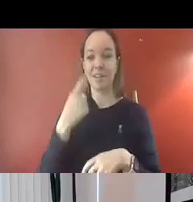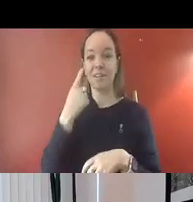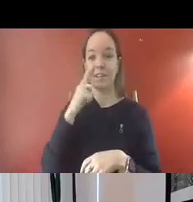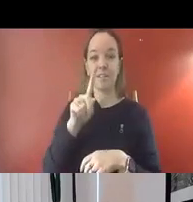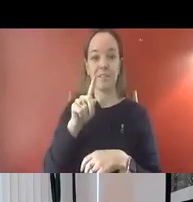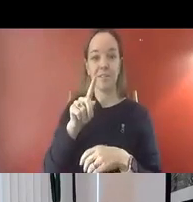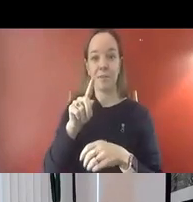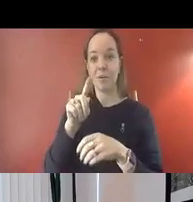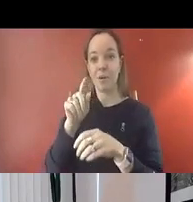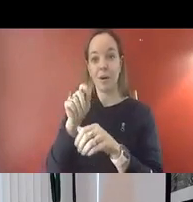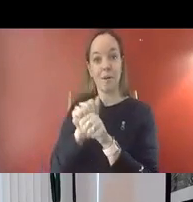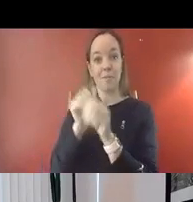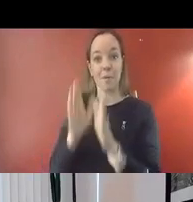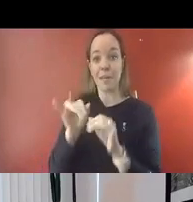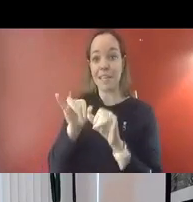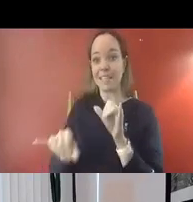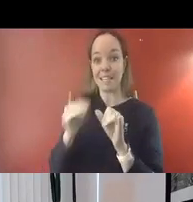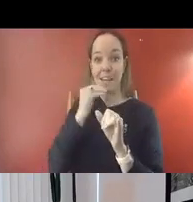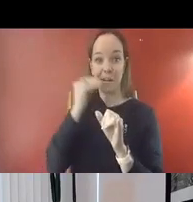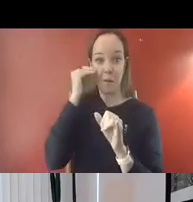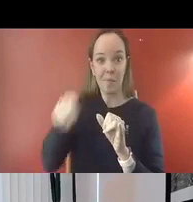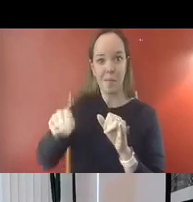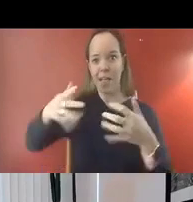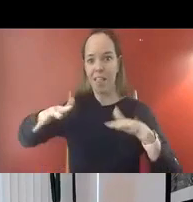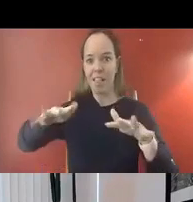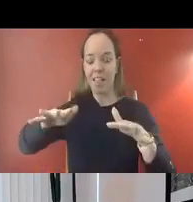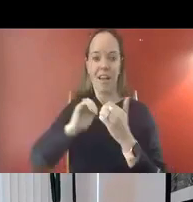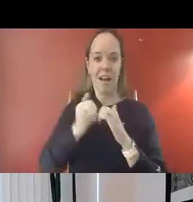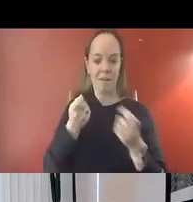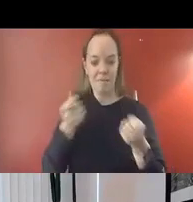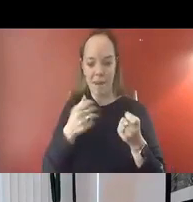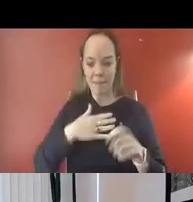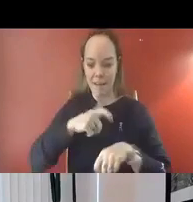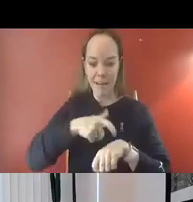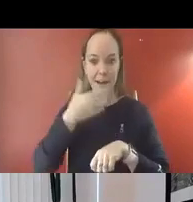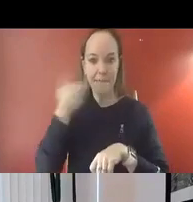anxiety about how to manage their time. to stay healthy, they're having a lot of What to do when they get back to work anxiety about how to manage their time.